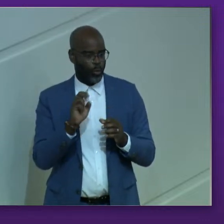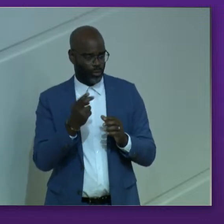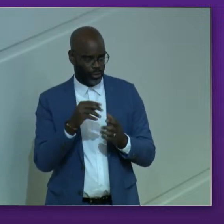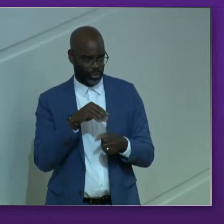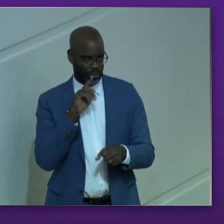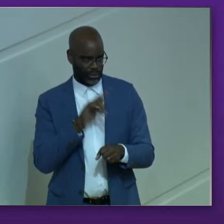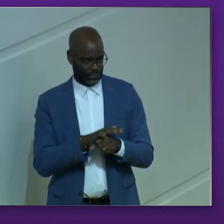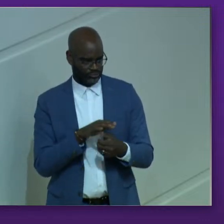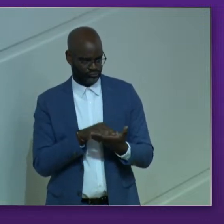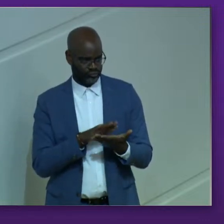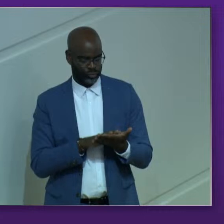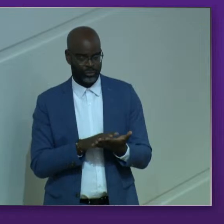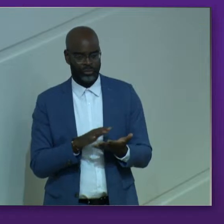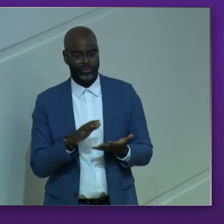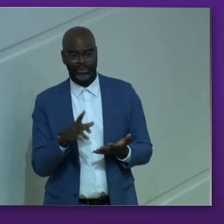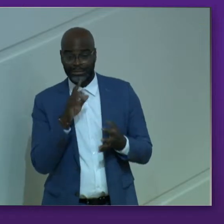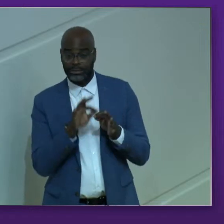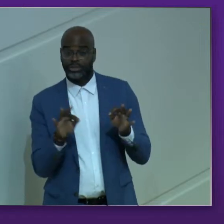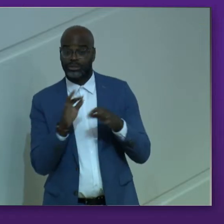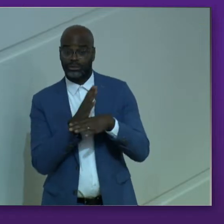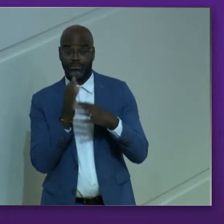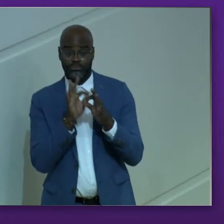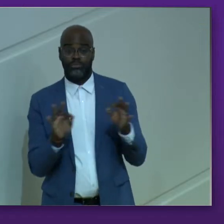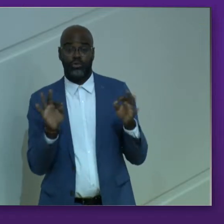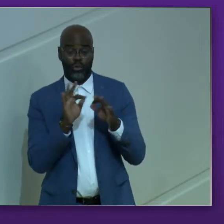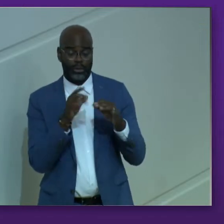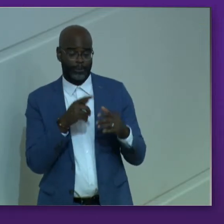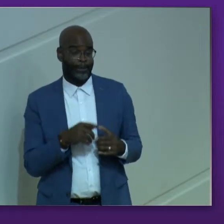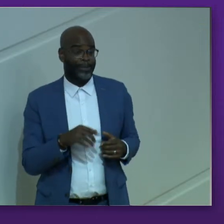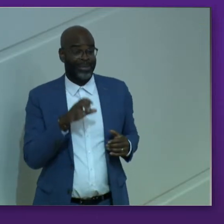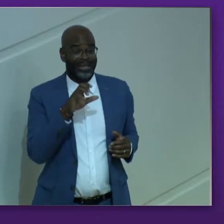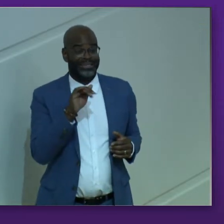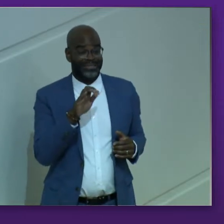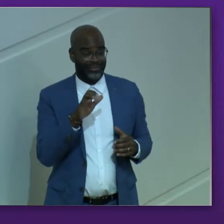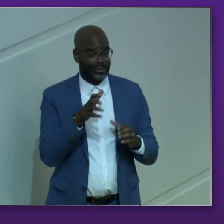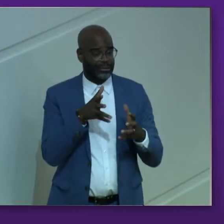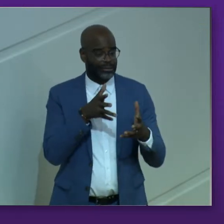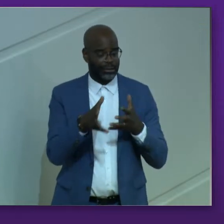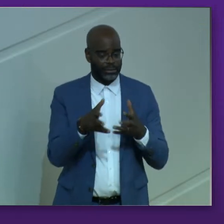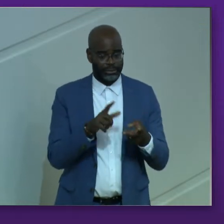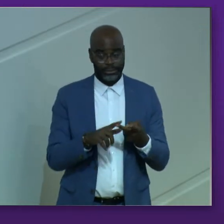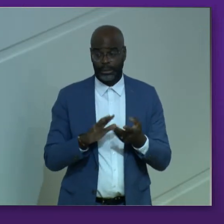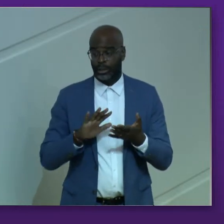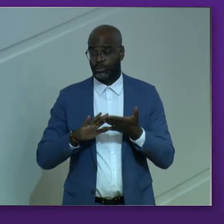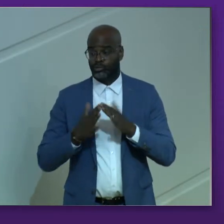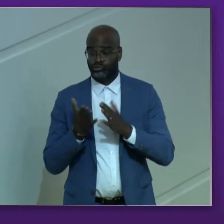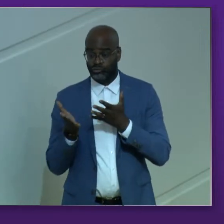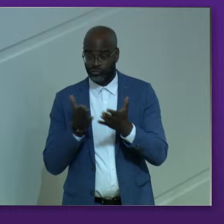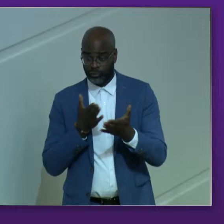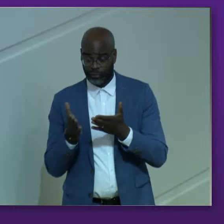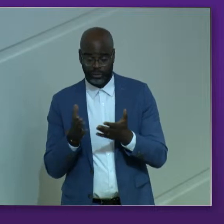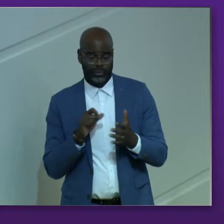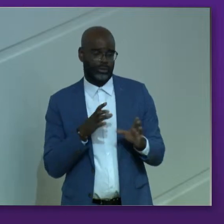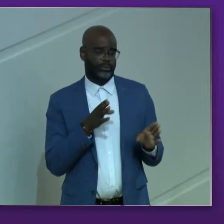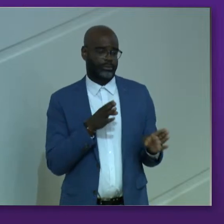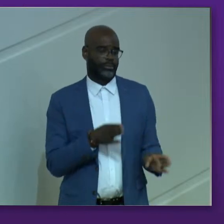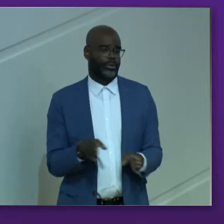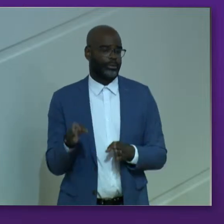BE COLLEGE GOERS. MONTGOMERY COLLEGE MISSION AND THE SCOUTS MISSION "TO PREPARE EVERY ELIGIBLE YOUTH IN AMERICA